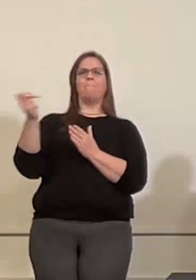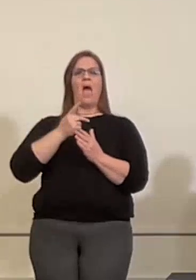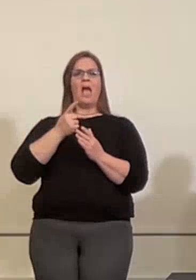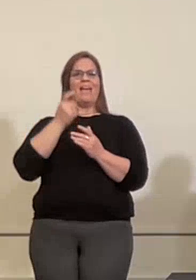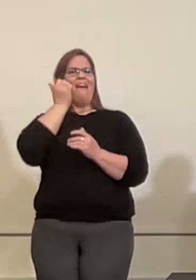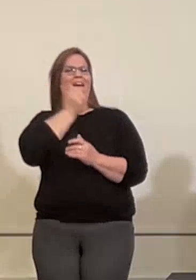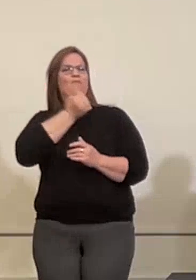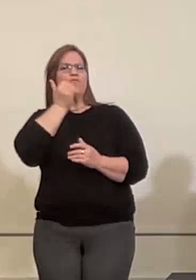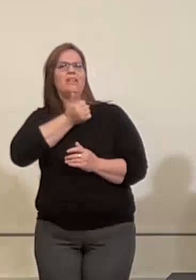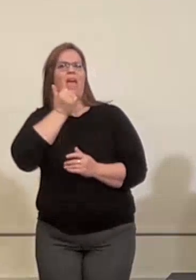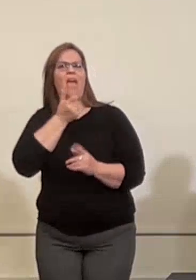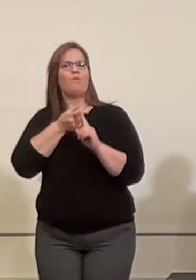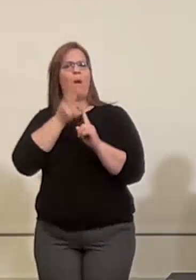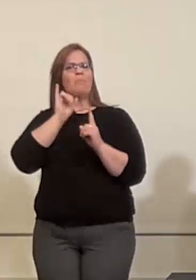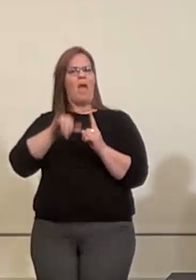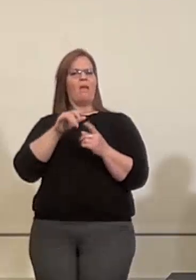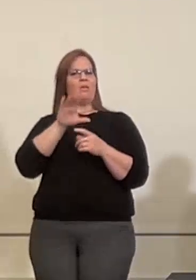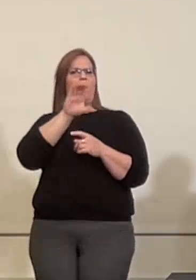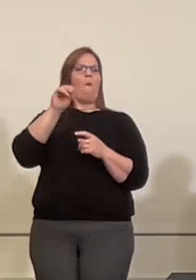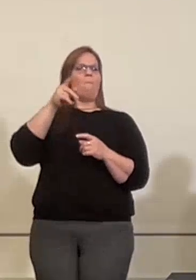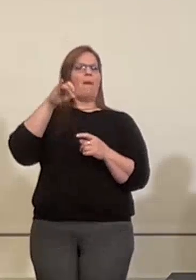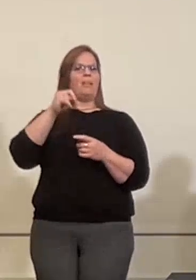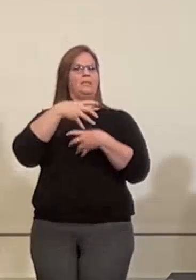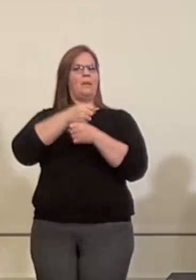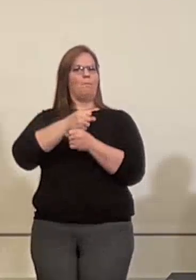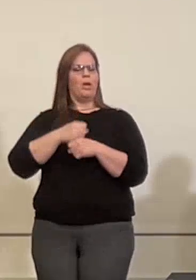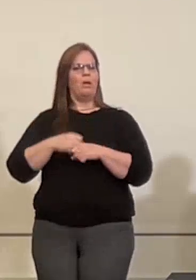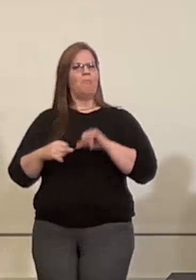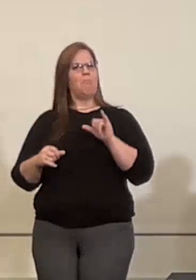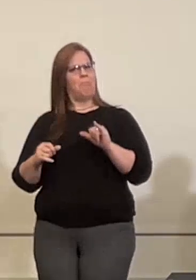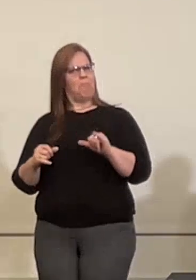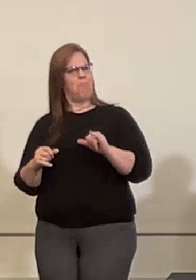So that was my first step And then I was looking at outlook.